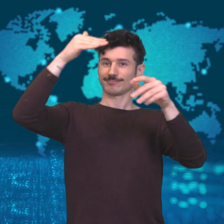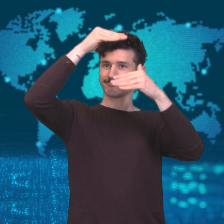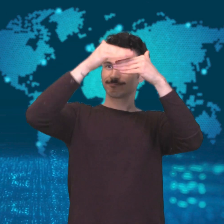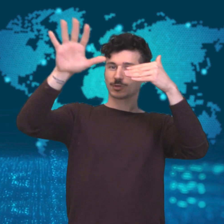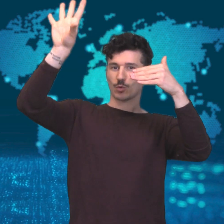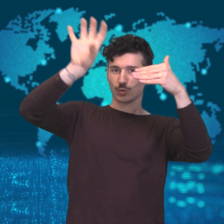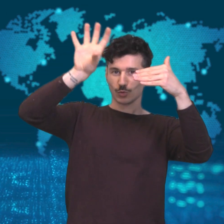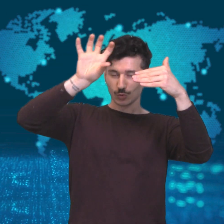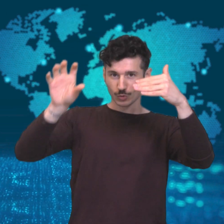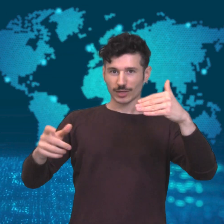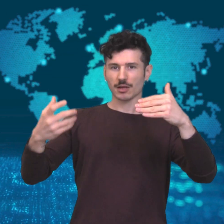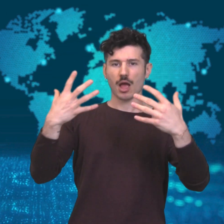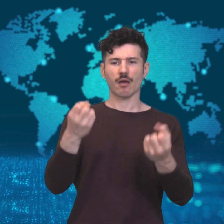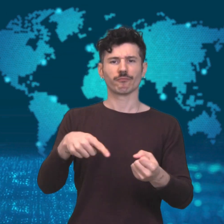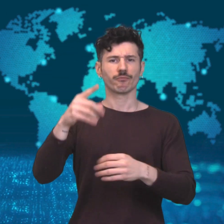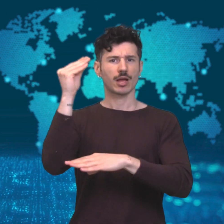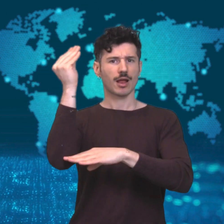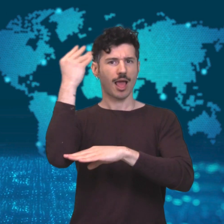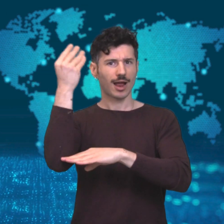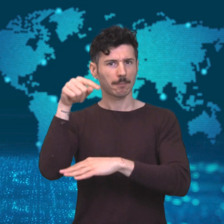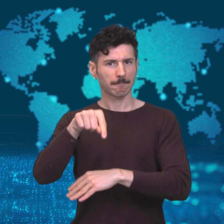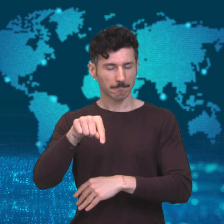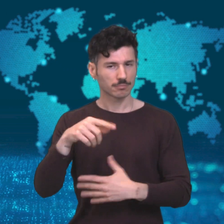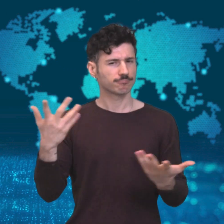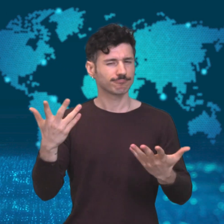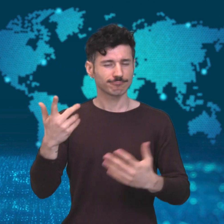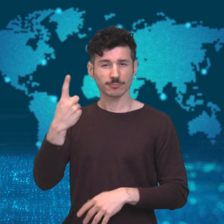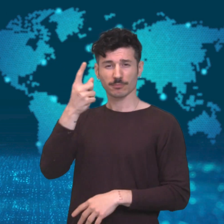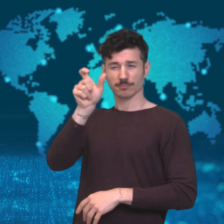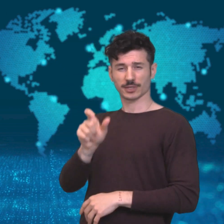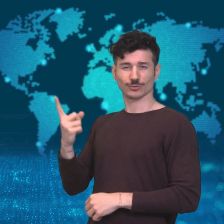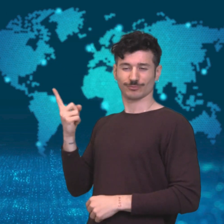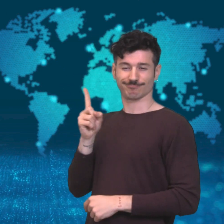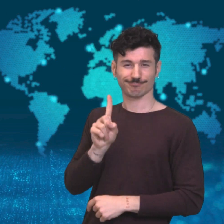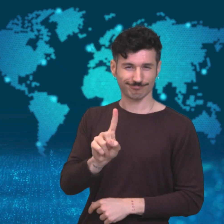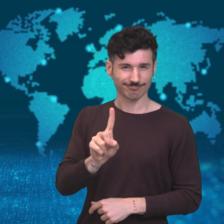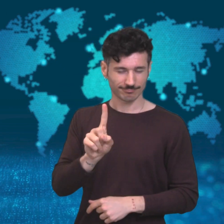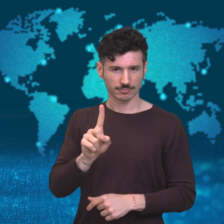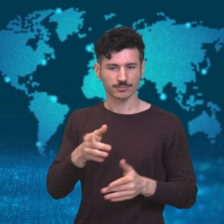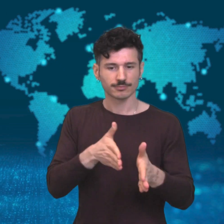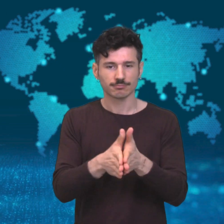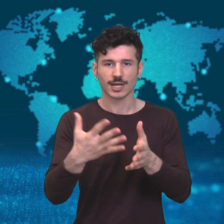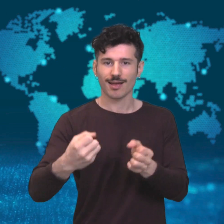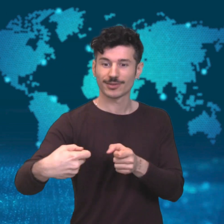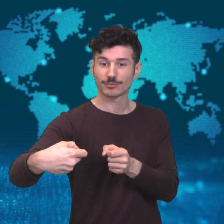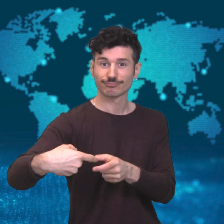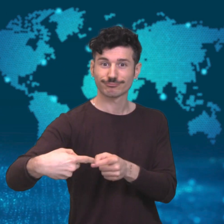The basin releases soapy water when someone’s hands activate the sensor.